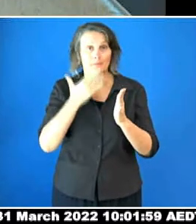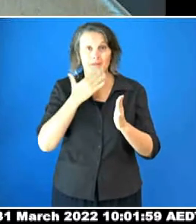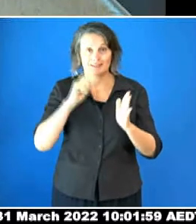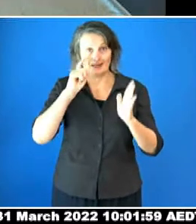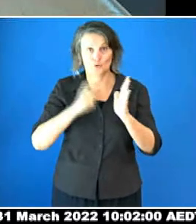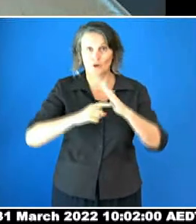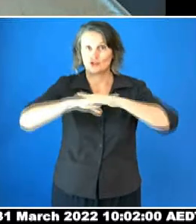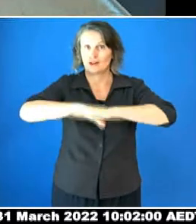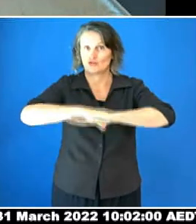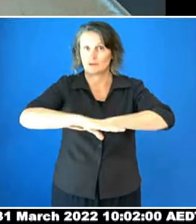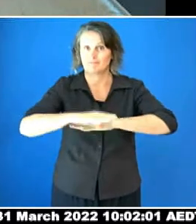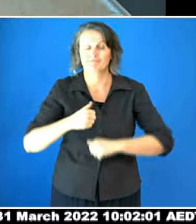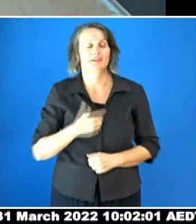Thank you, Chair.